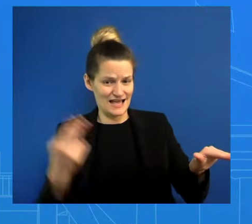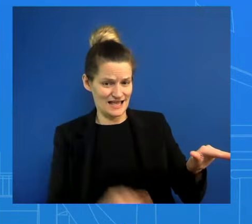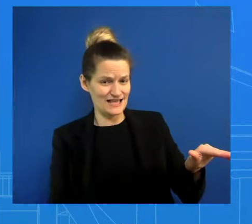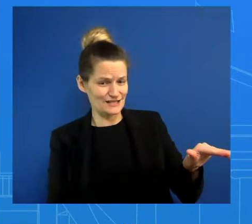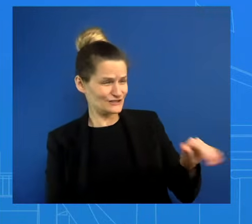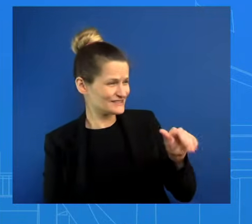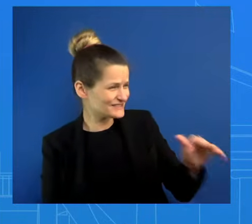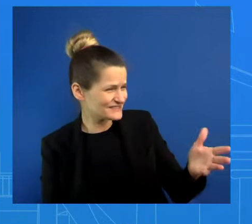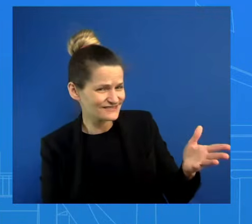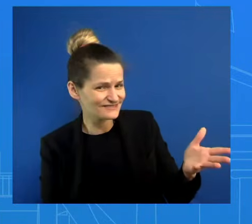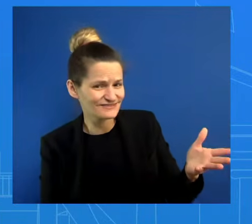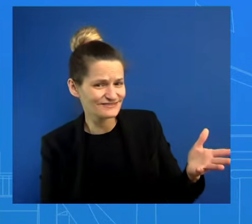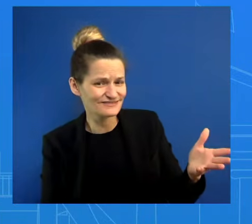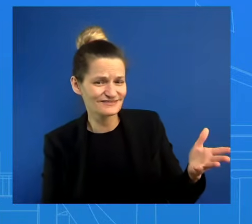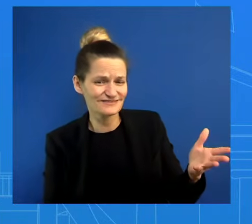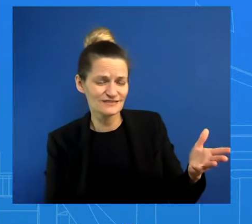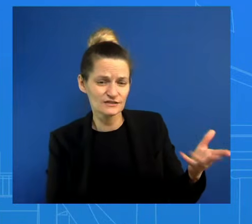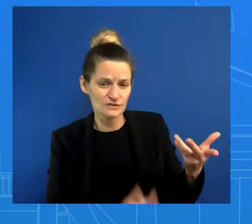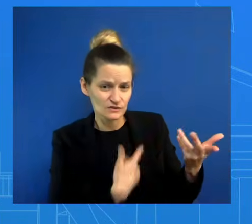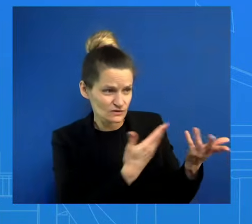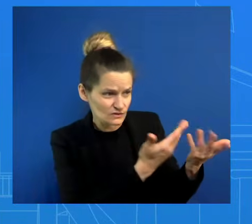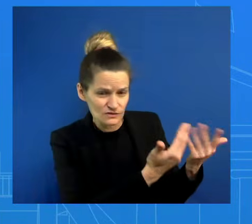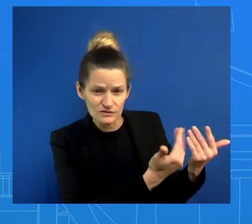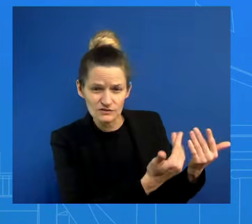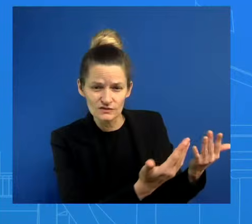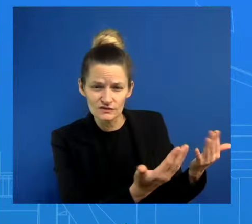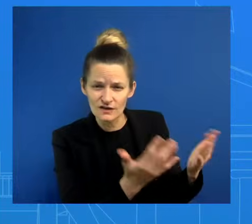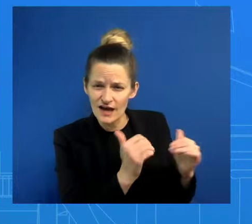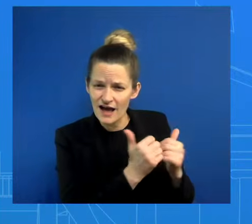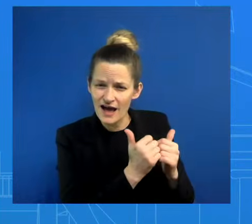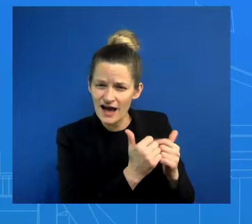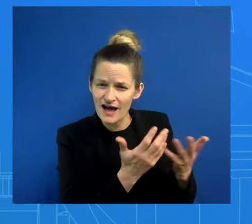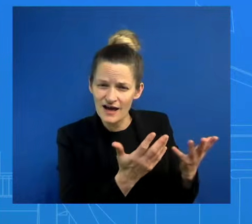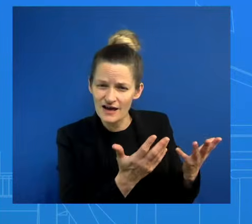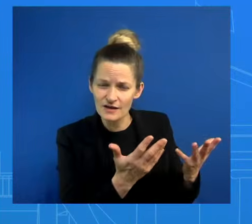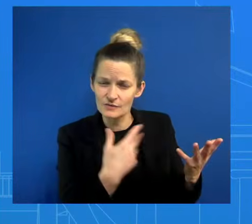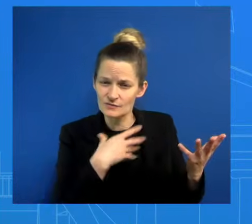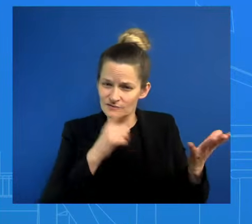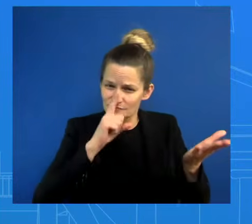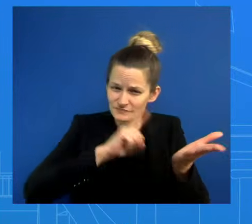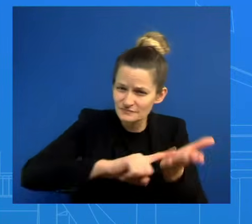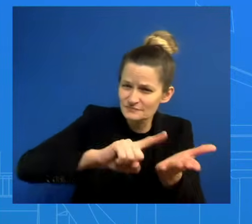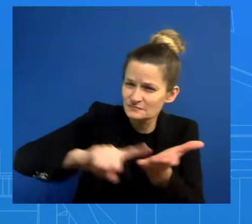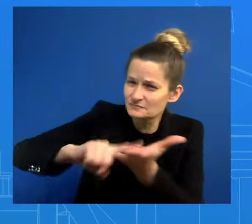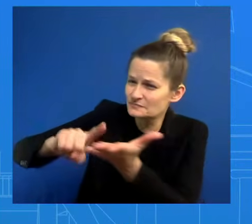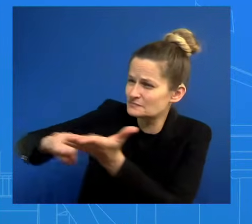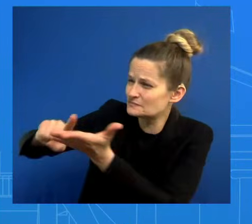and its purpose to ensure pandemic preparedness. It quite -- it's quite wonky, as you know.